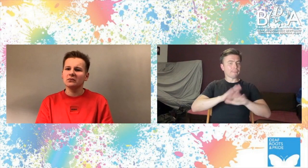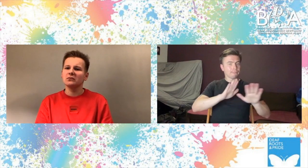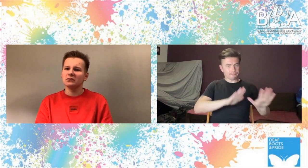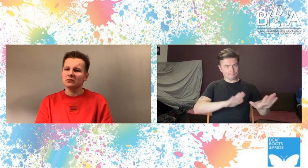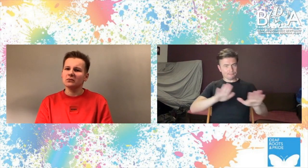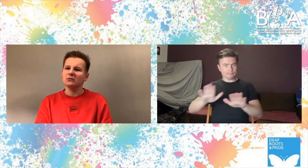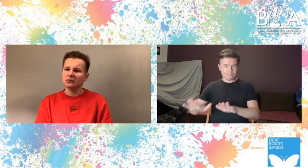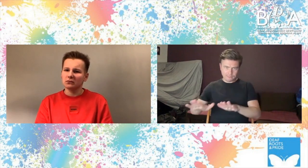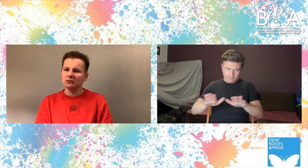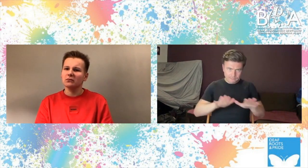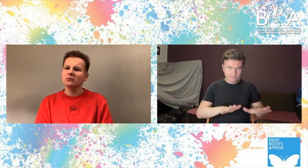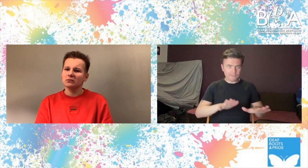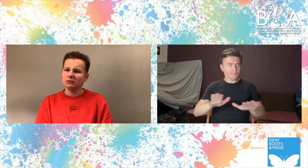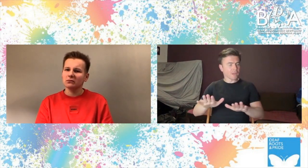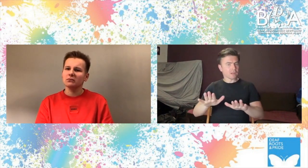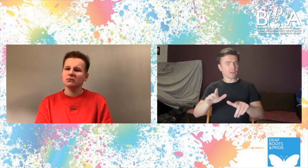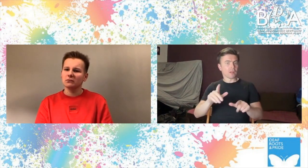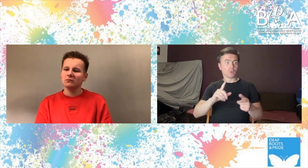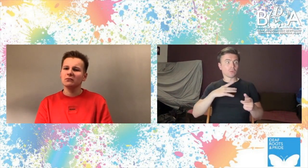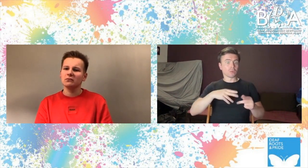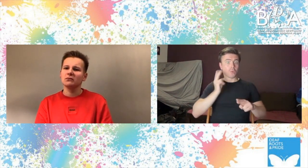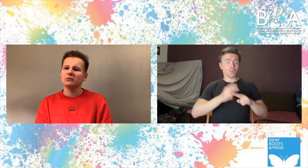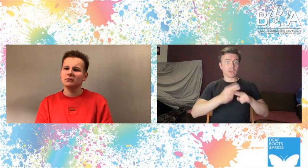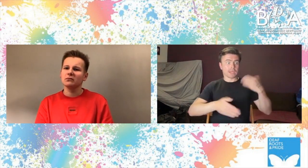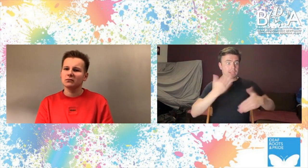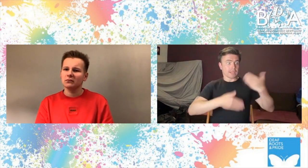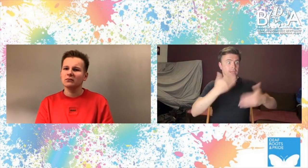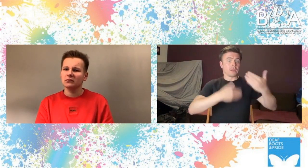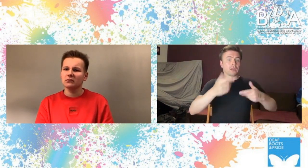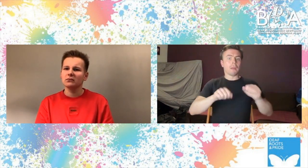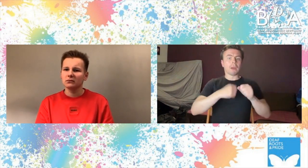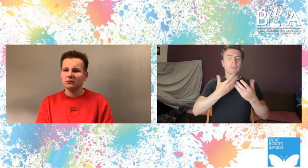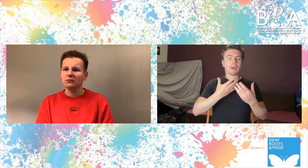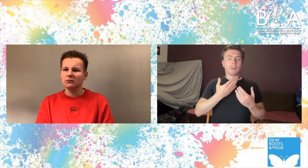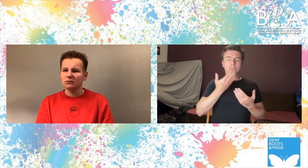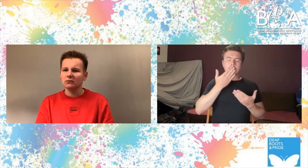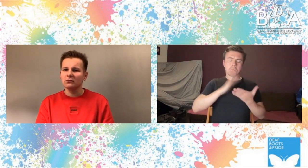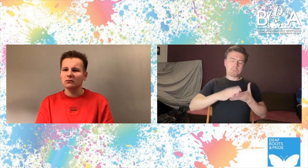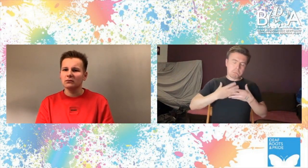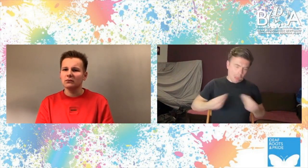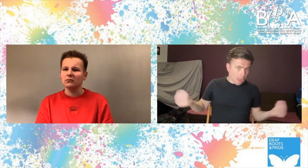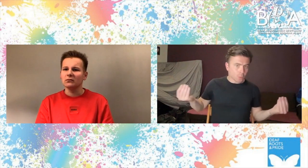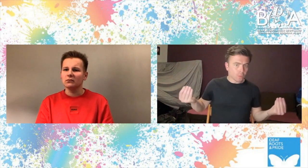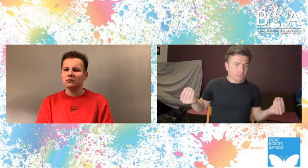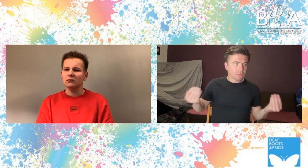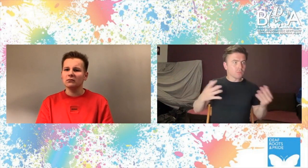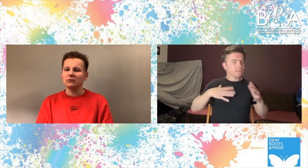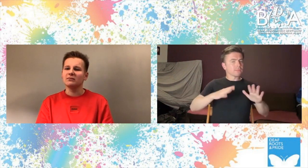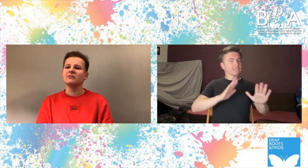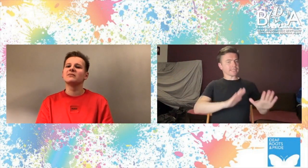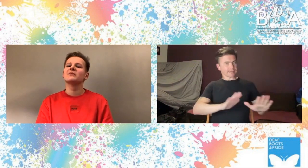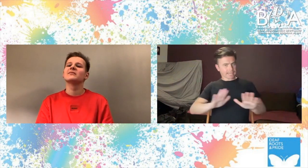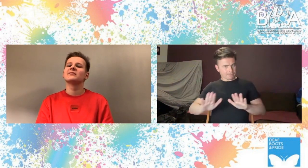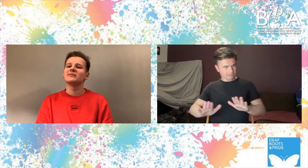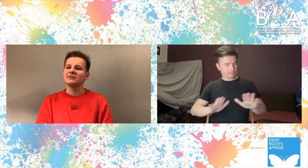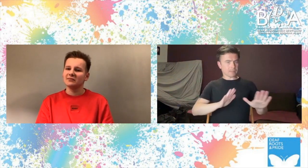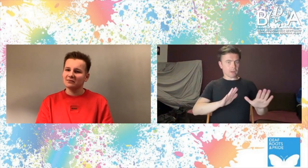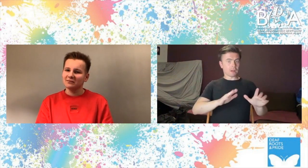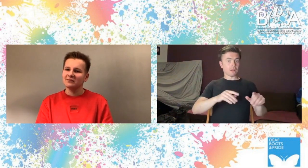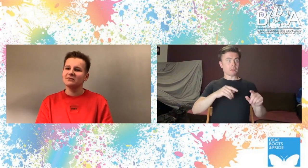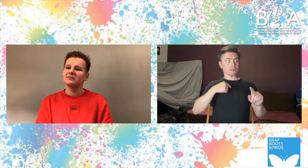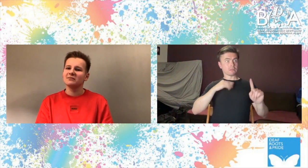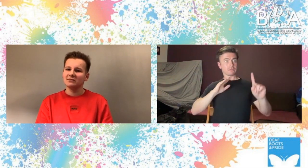Don’t try to rush it because you will get burnt out. Take your time,